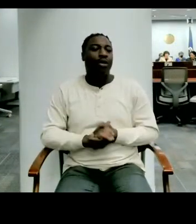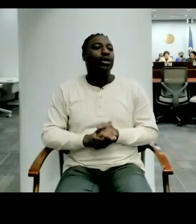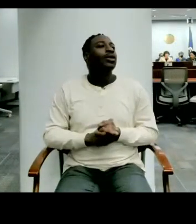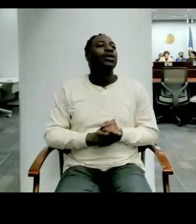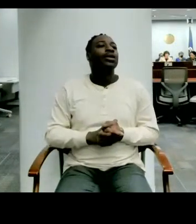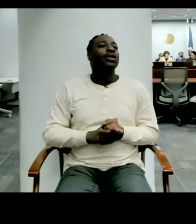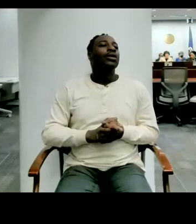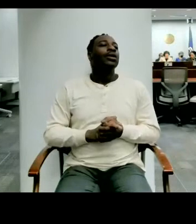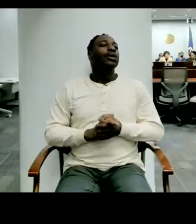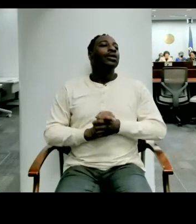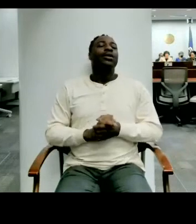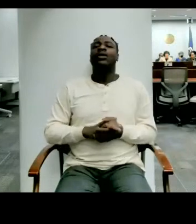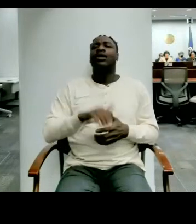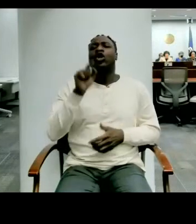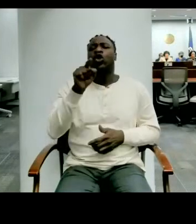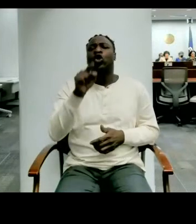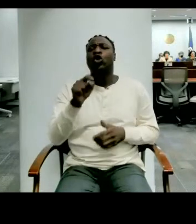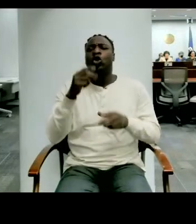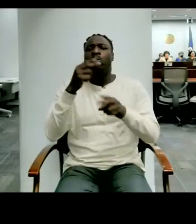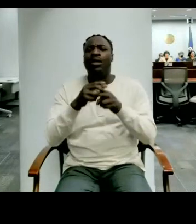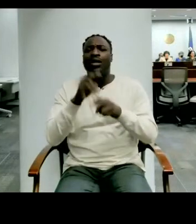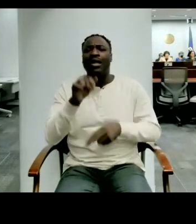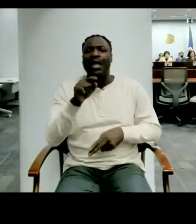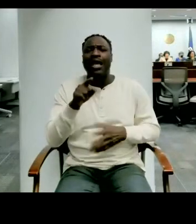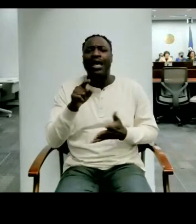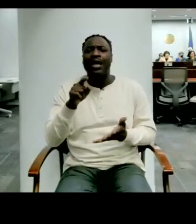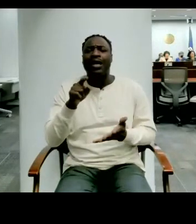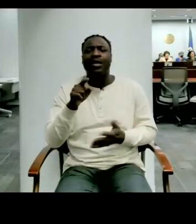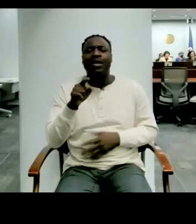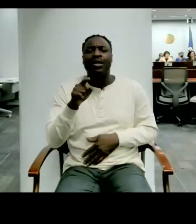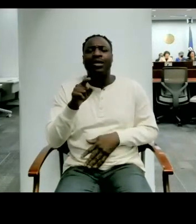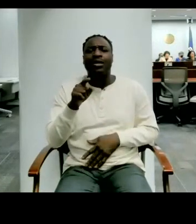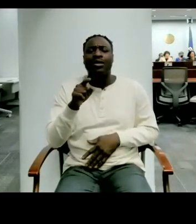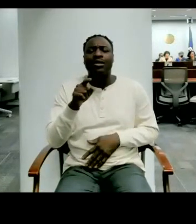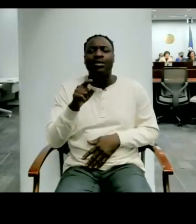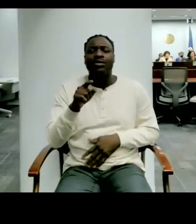Mr. Williams you mentioned that you noted in some of these